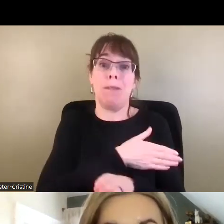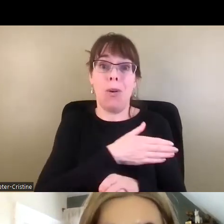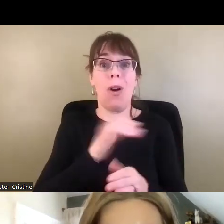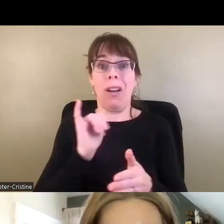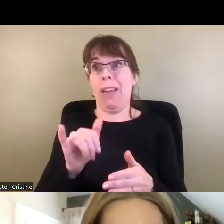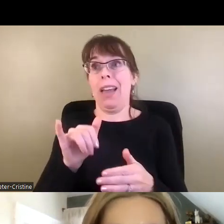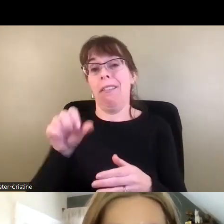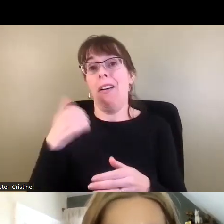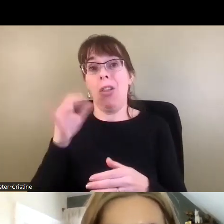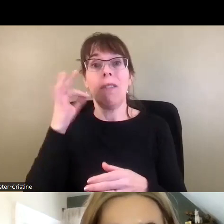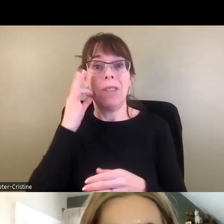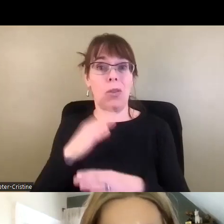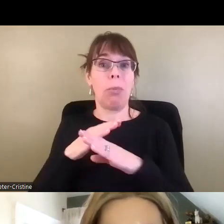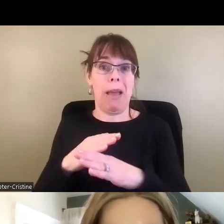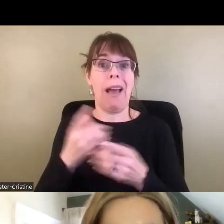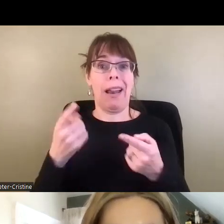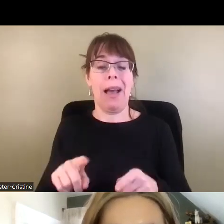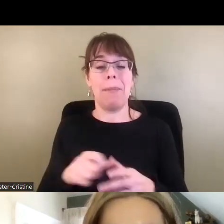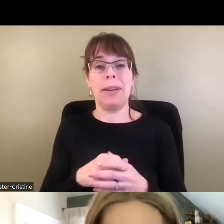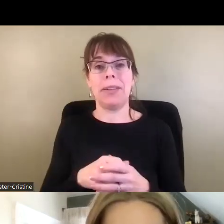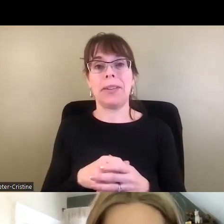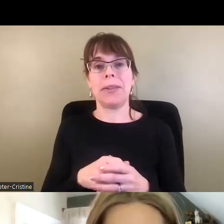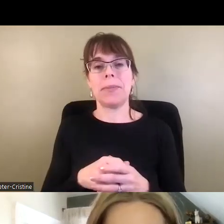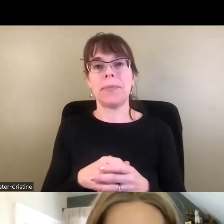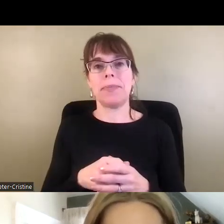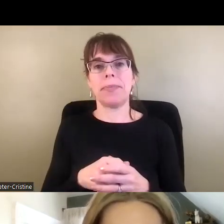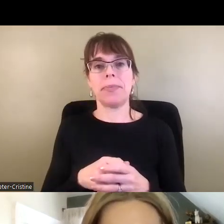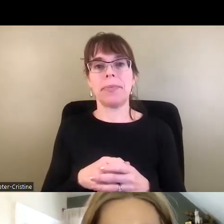laws and abortion bans happen in light of the Supreme Court decision last June.